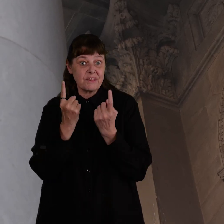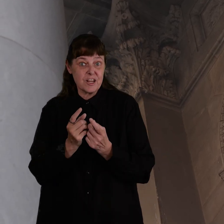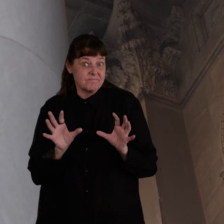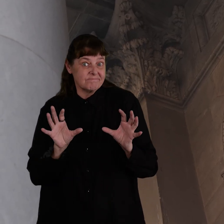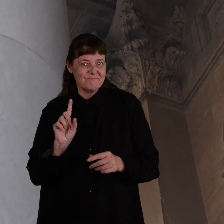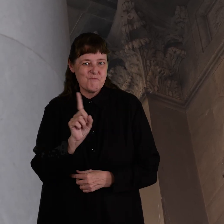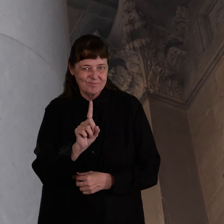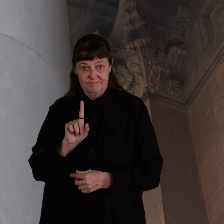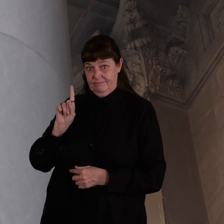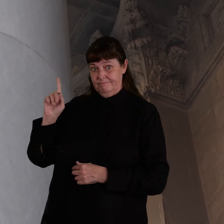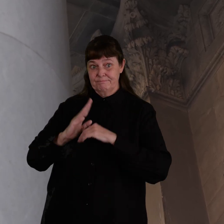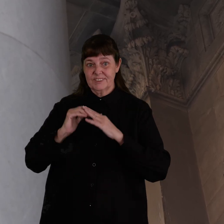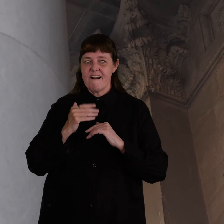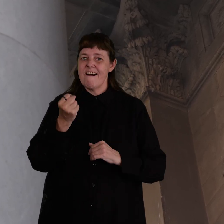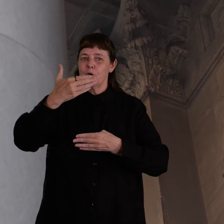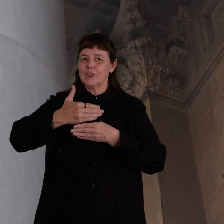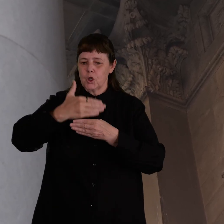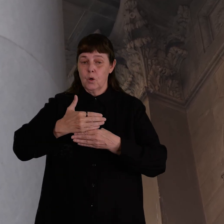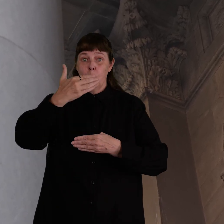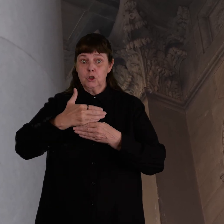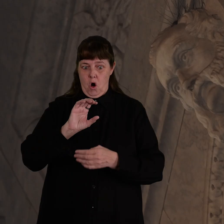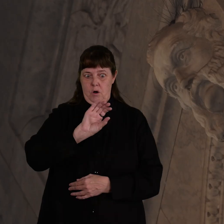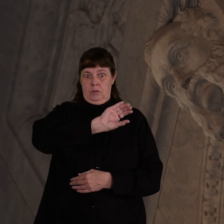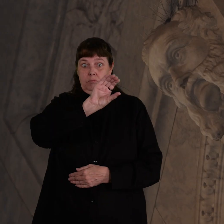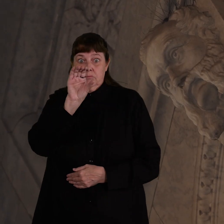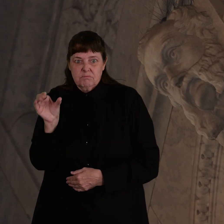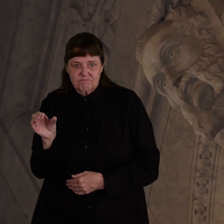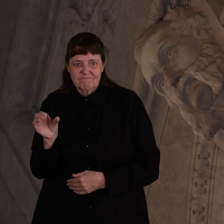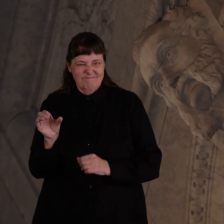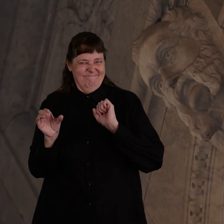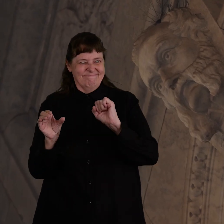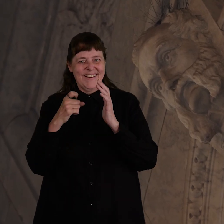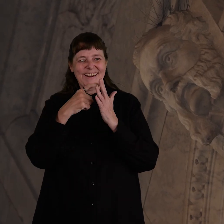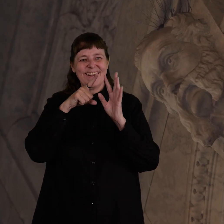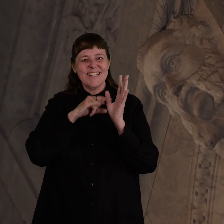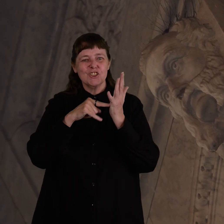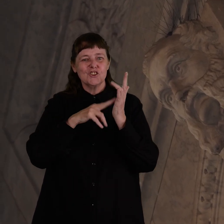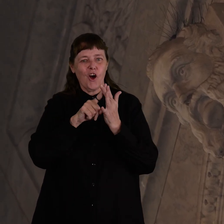They're keystones above the windows, and those carved faces are former Speakers and Governors of